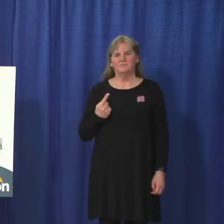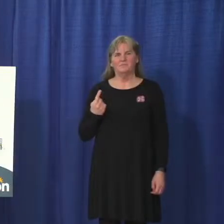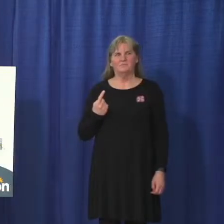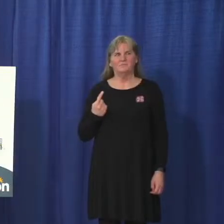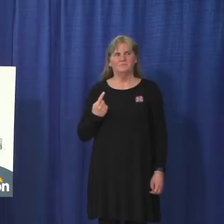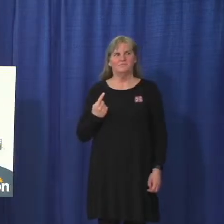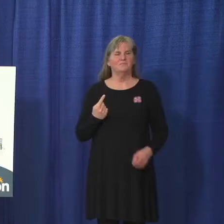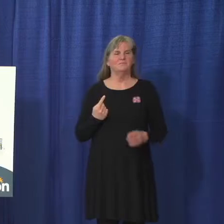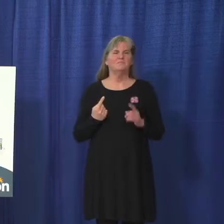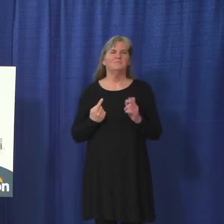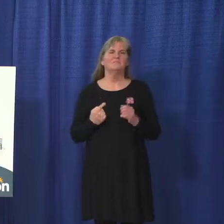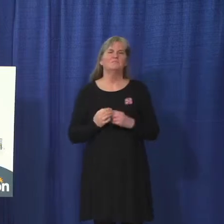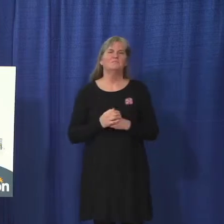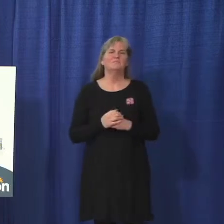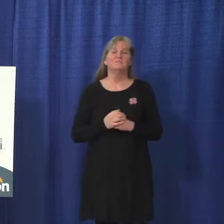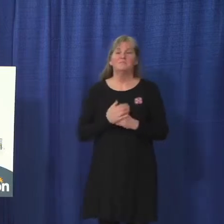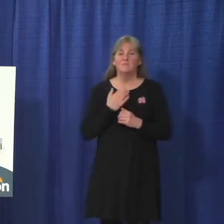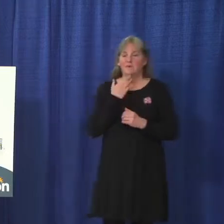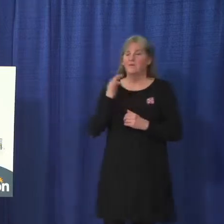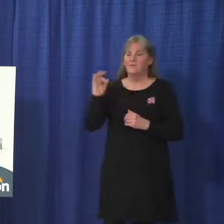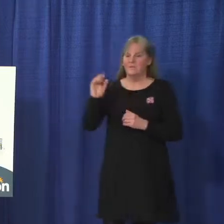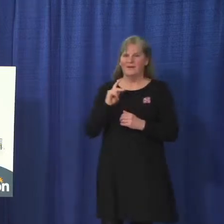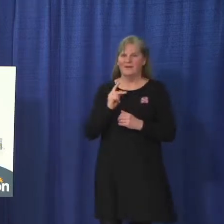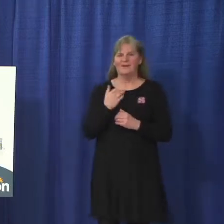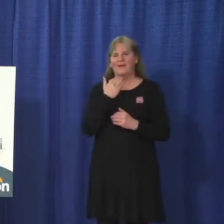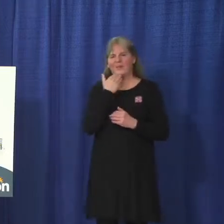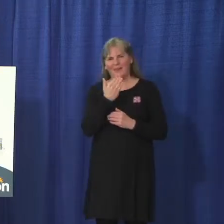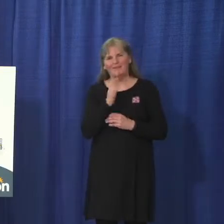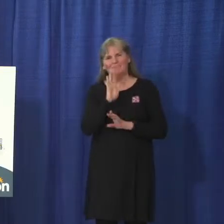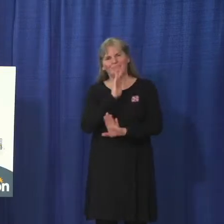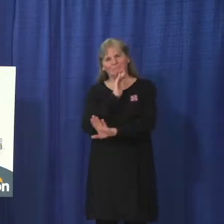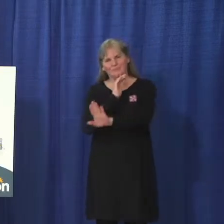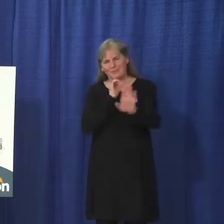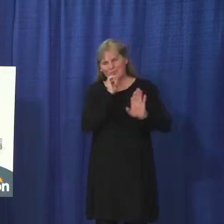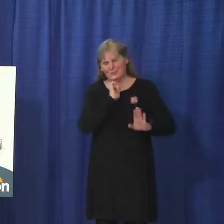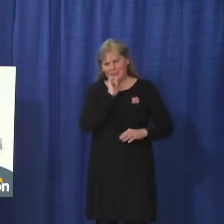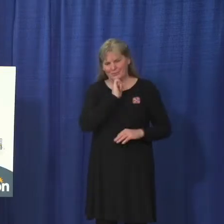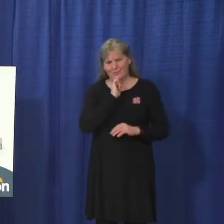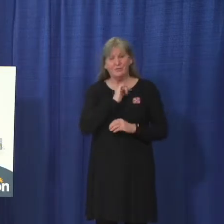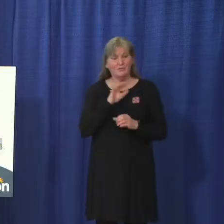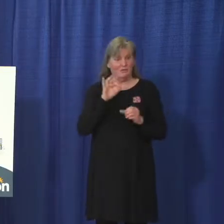Welcome back and thank you for your patience, the vote has now concluded under speakers her